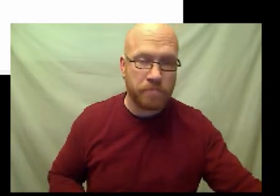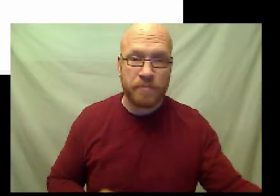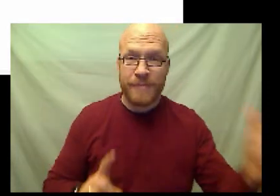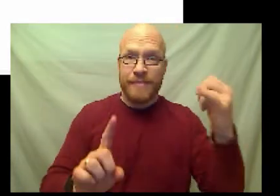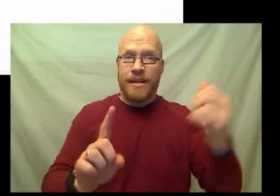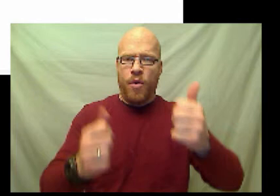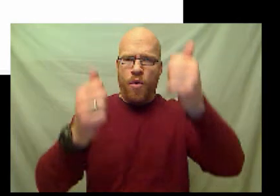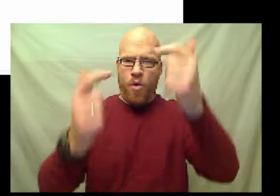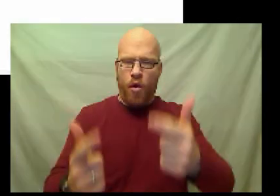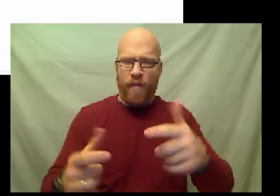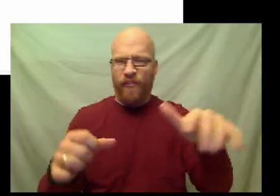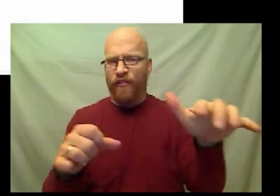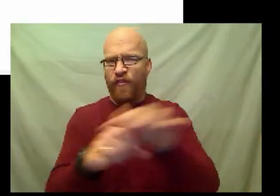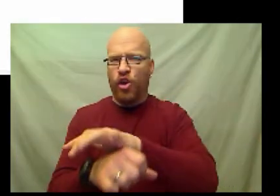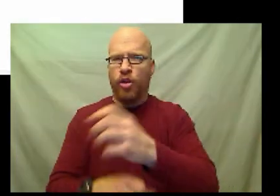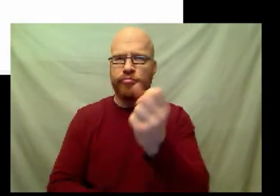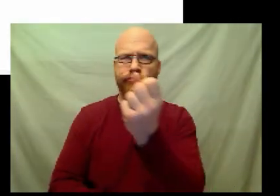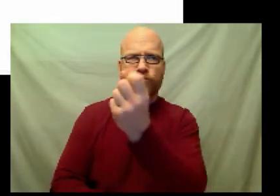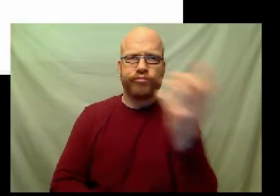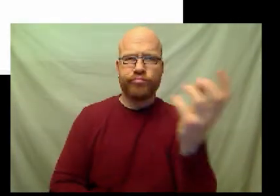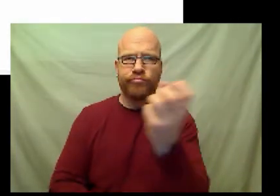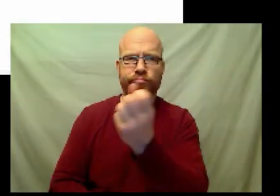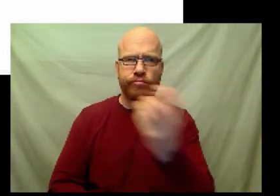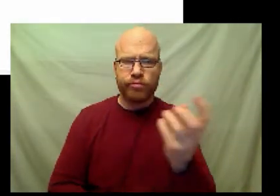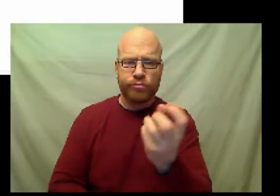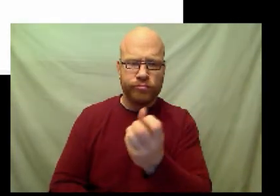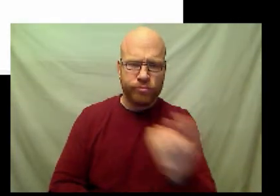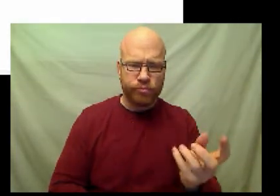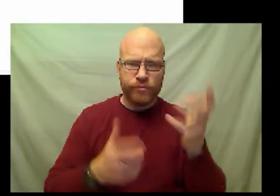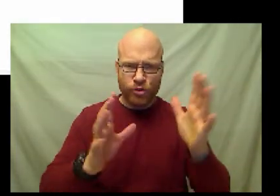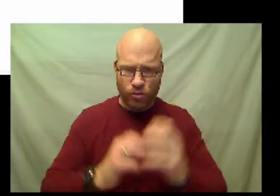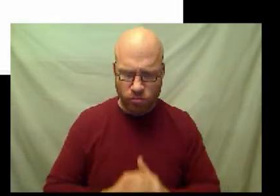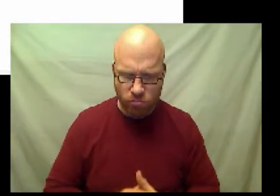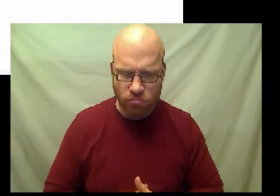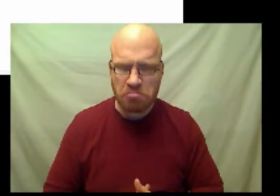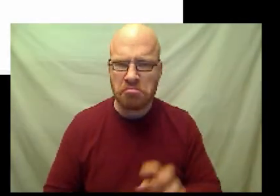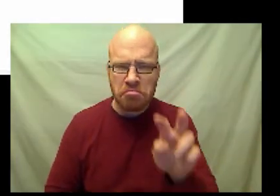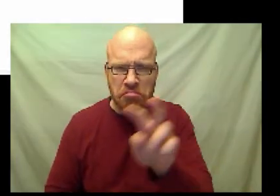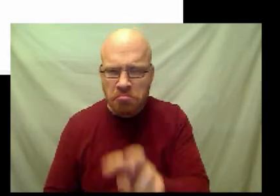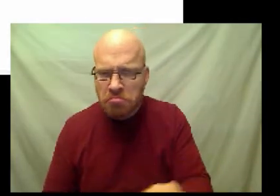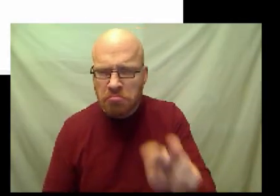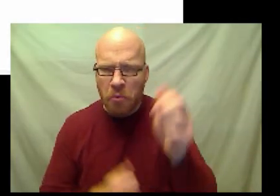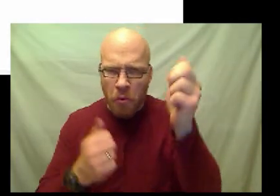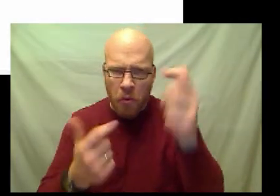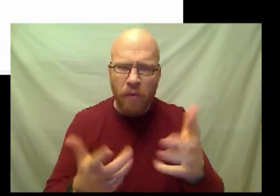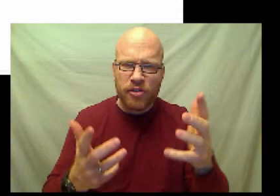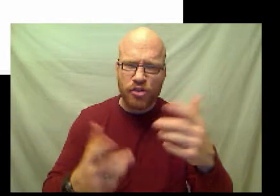Okay. Now we full factored each term into the smallest possible factors.